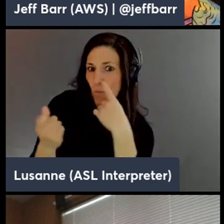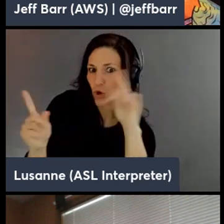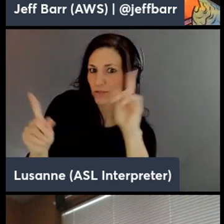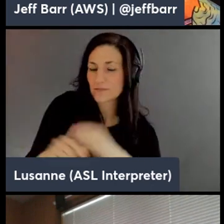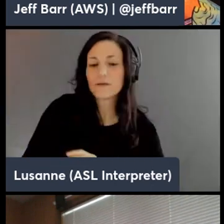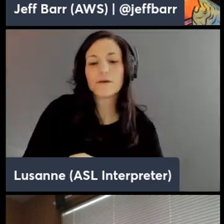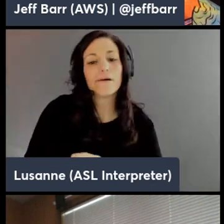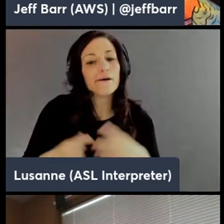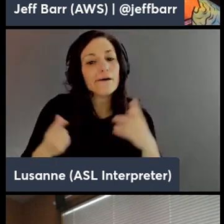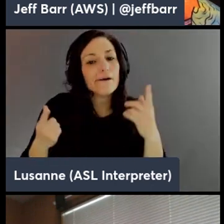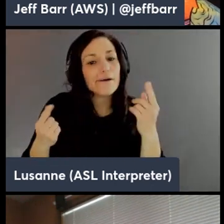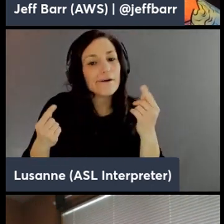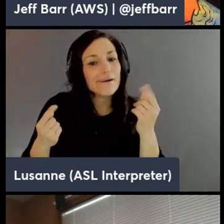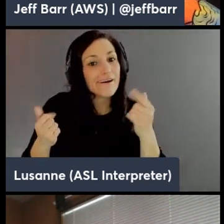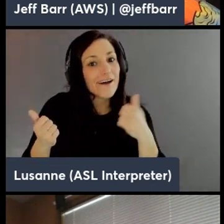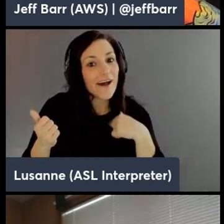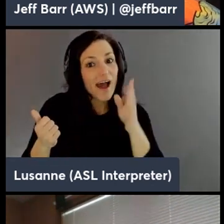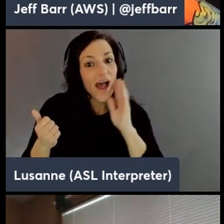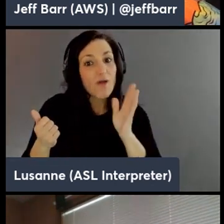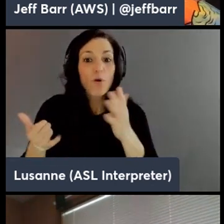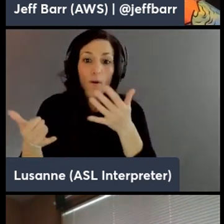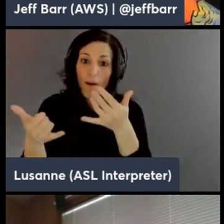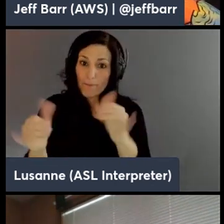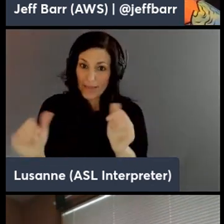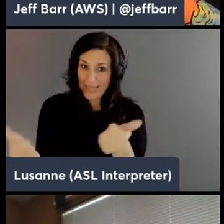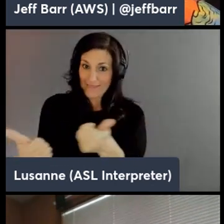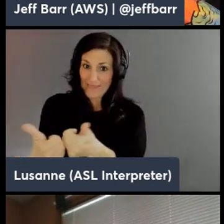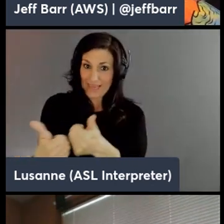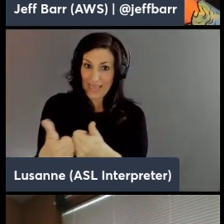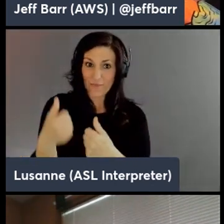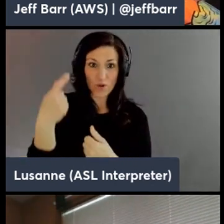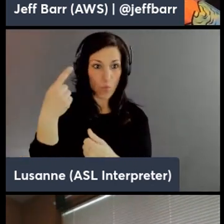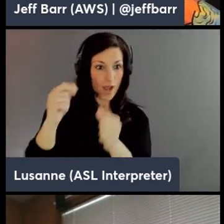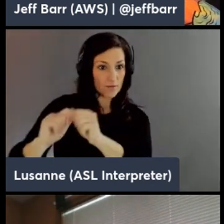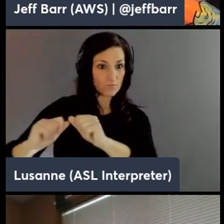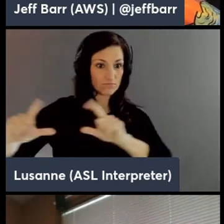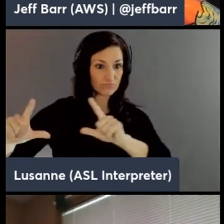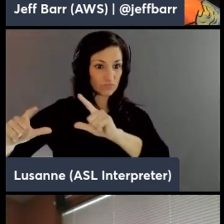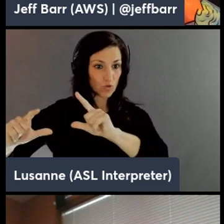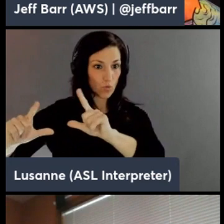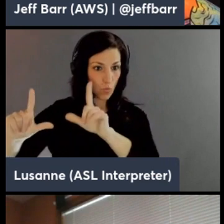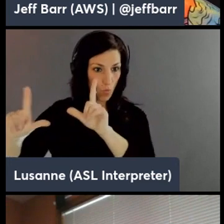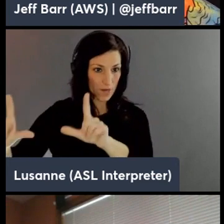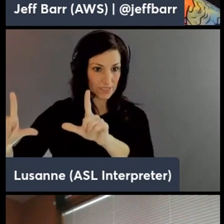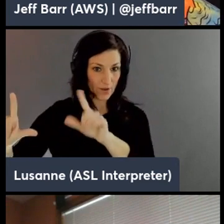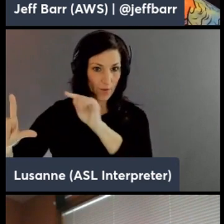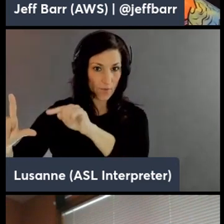gonna play the game in one window, and then I'm gonna simulate another player